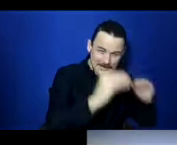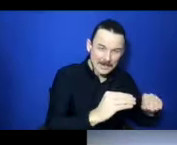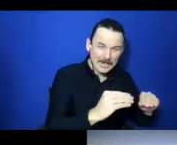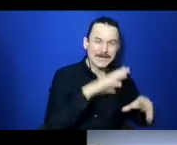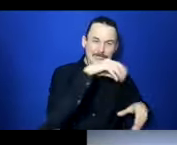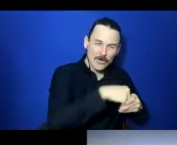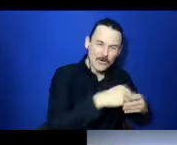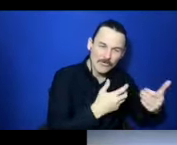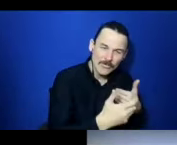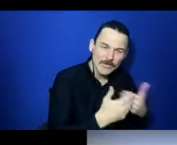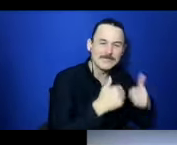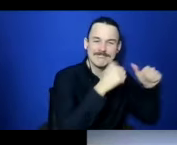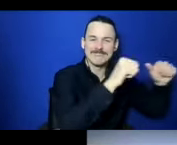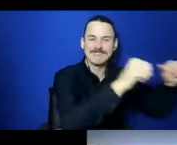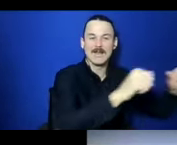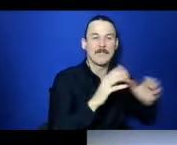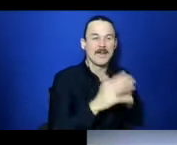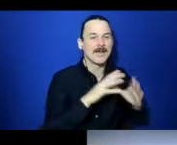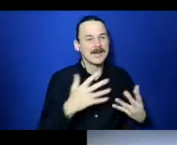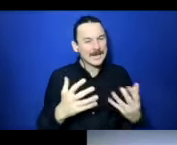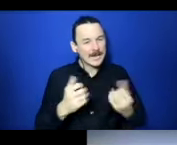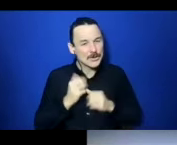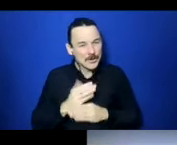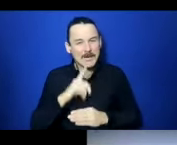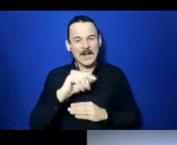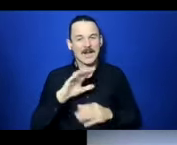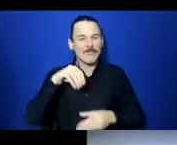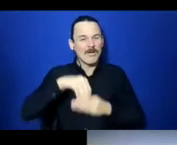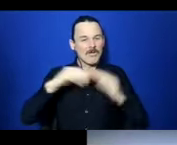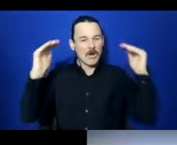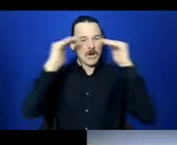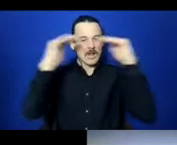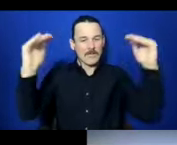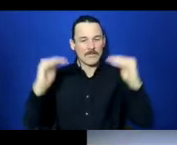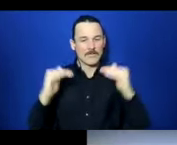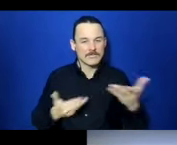[Pete] Oh yeah that's great and and to your point as well, we do want people to participate in